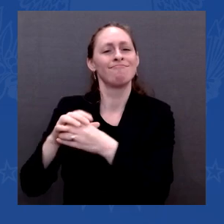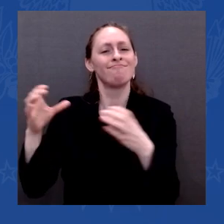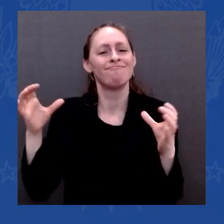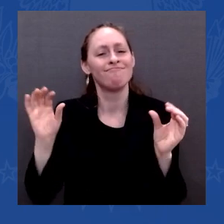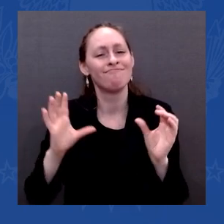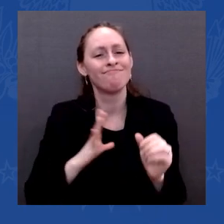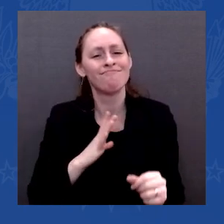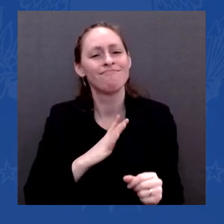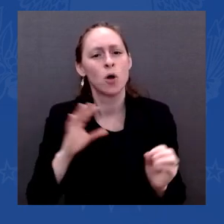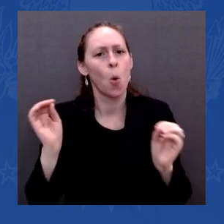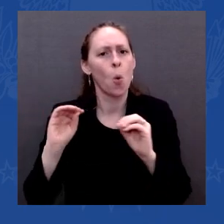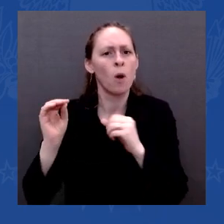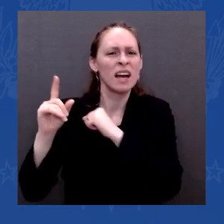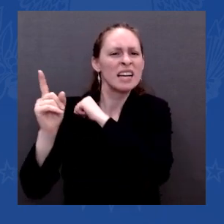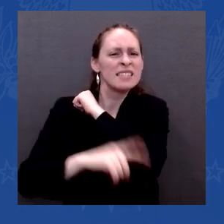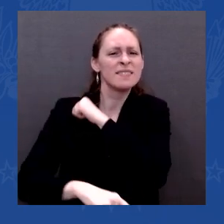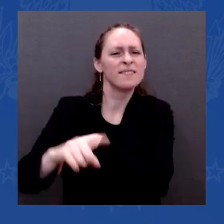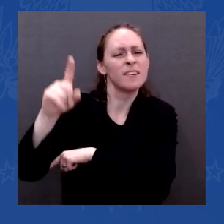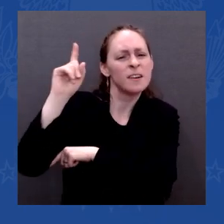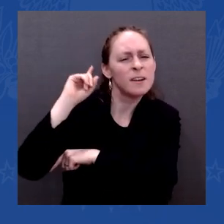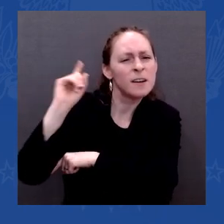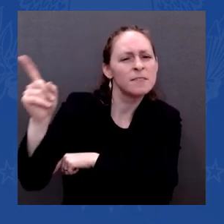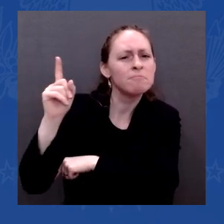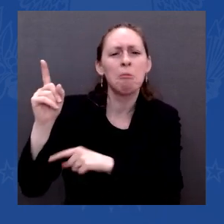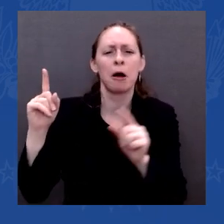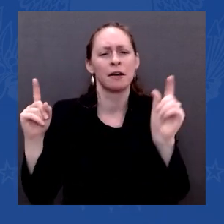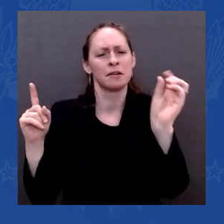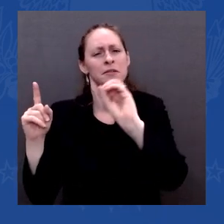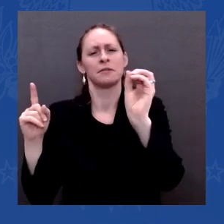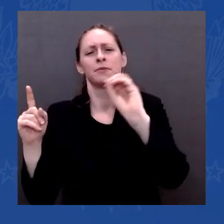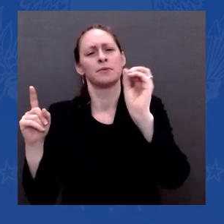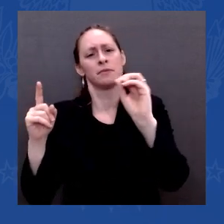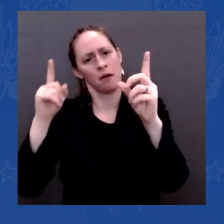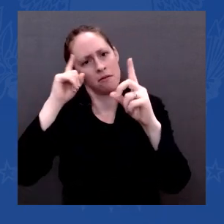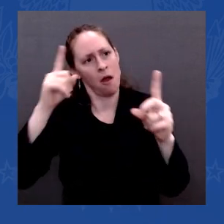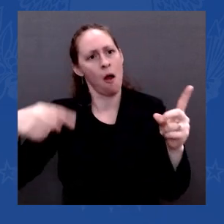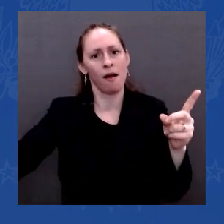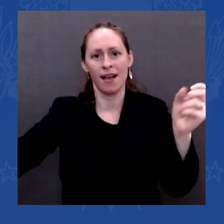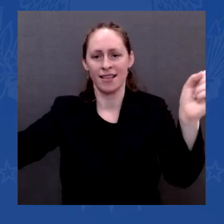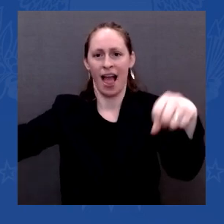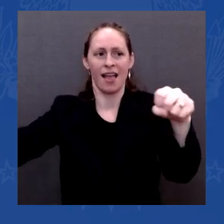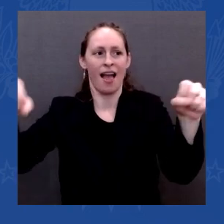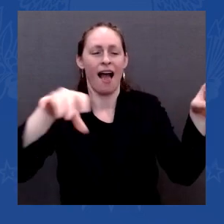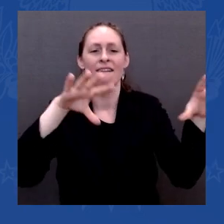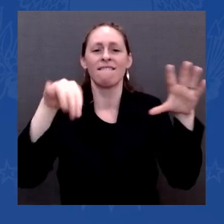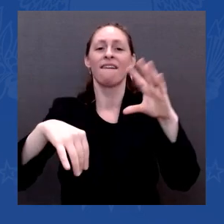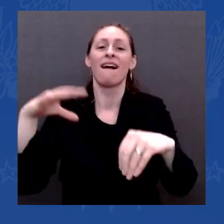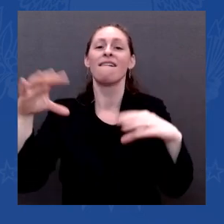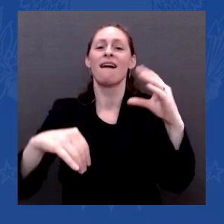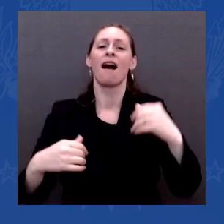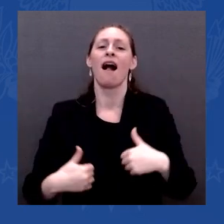Raise your hand if you think the present tax structure is fair. And we’ll take a picture of you and send it home.